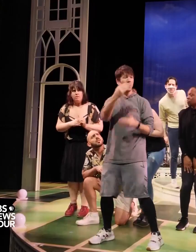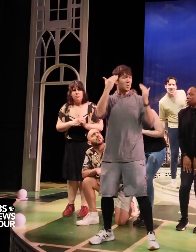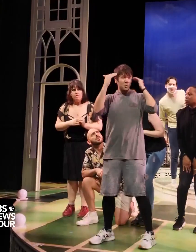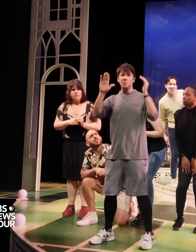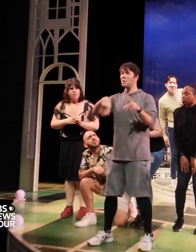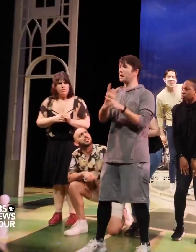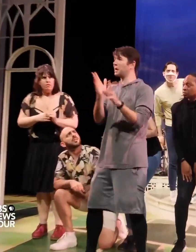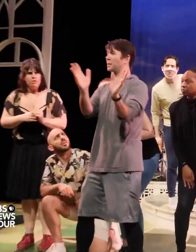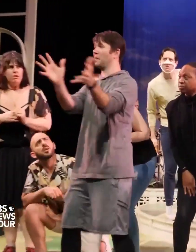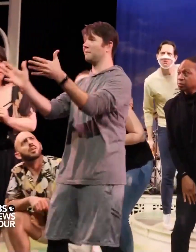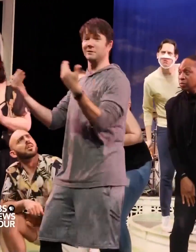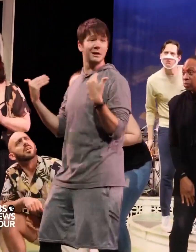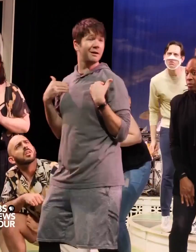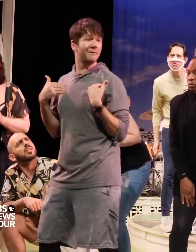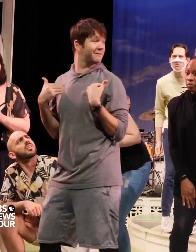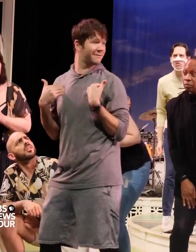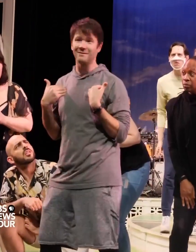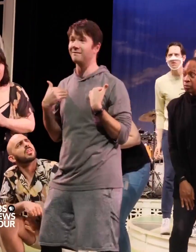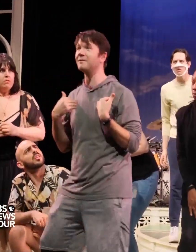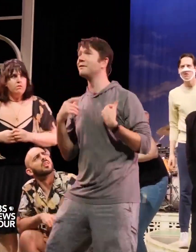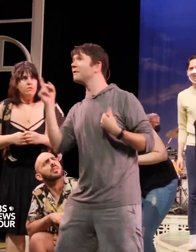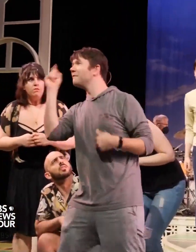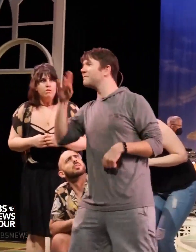salesman and early 20th century Iowa who dupes counts people into